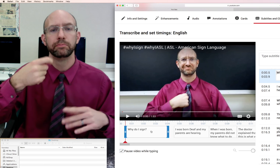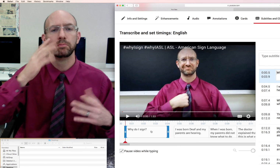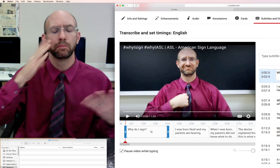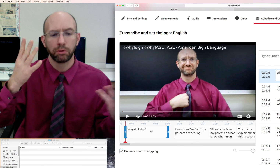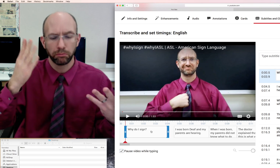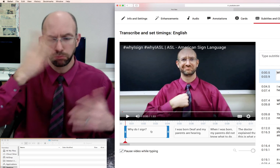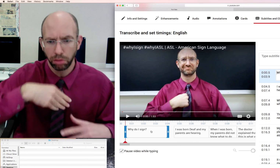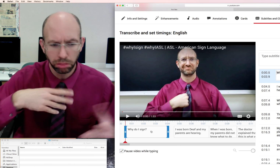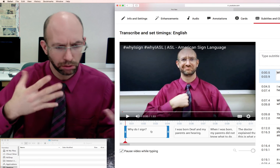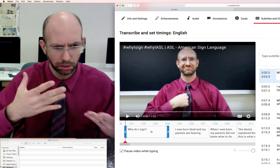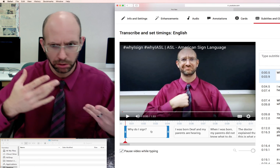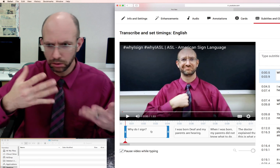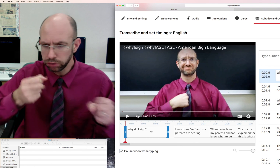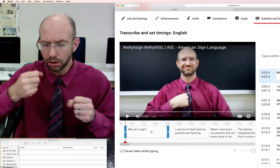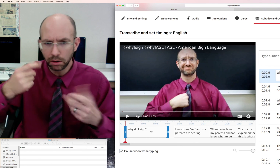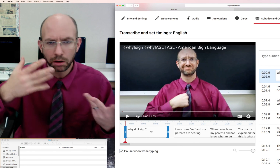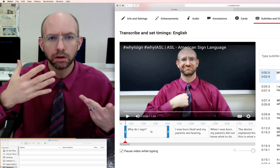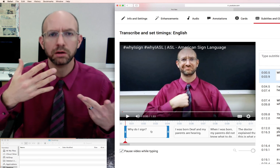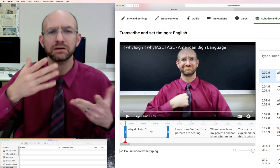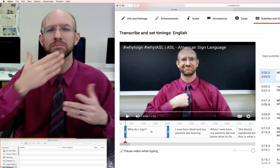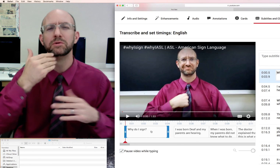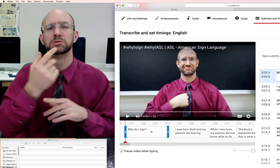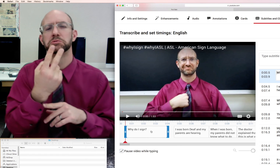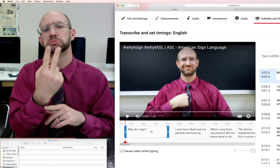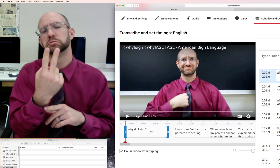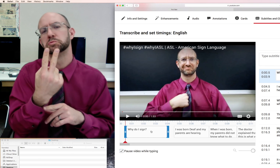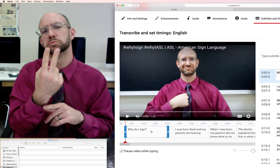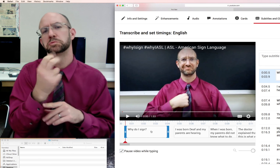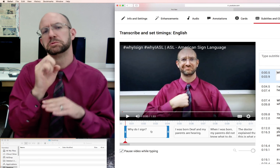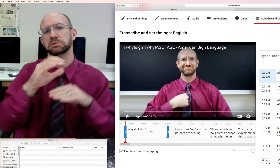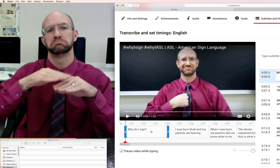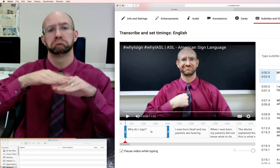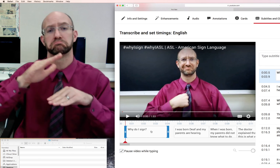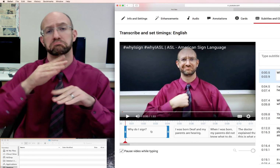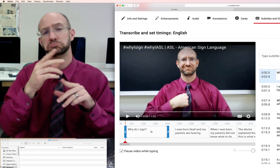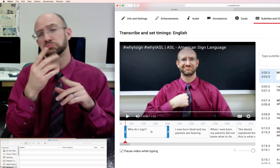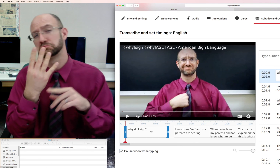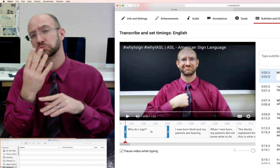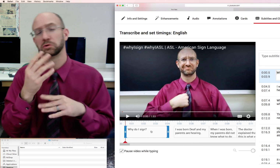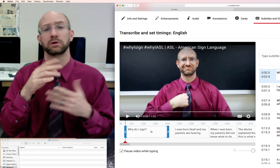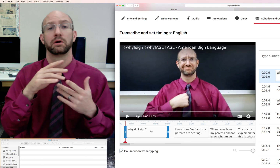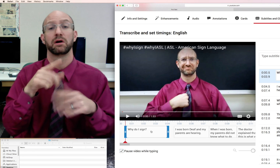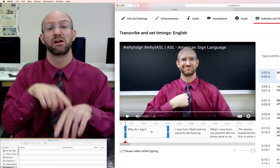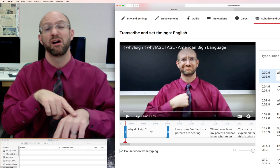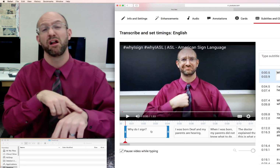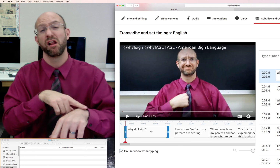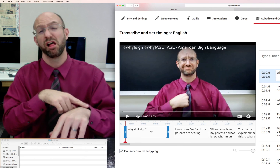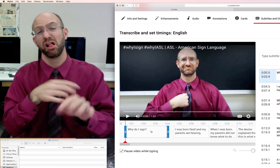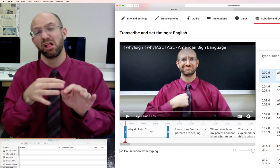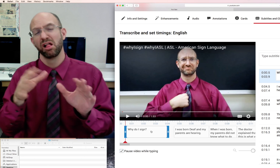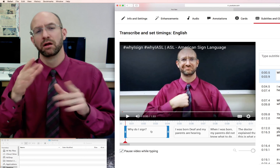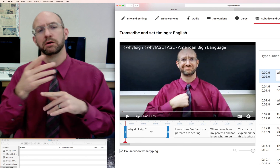It could be either overlooked or disappear in a blink, because it was too fast. So it is better to have it at least two seconds to maybe 4. Don't leave it there for too long.